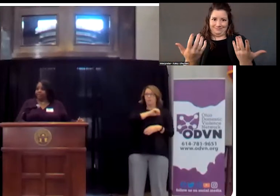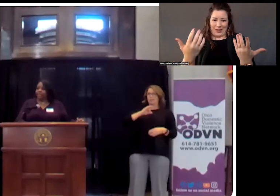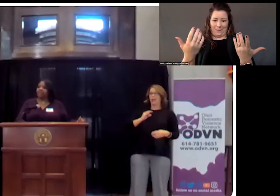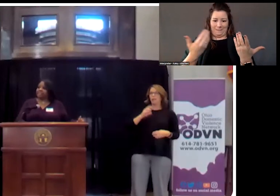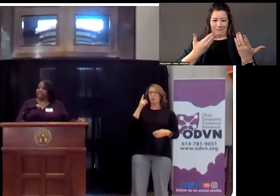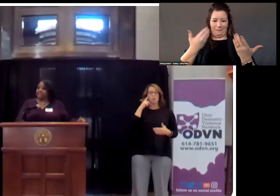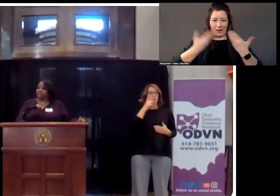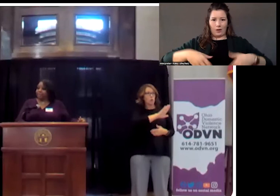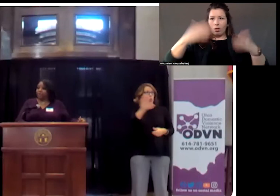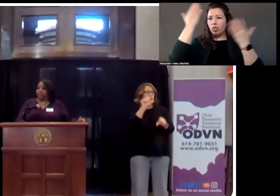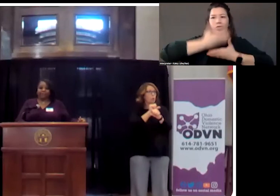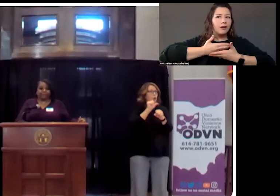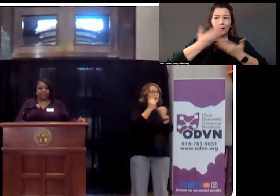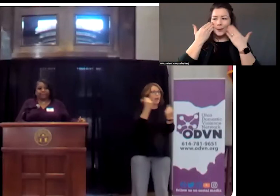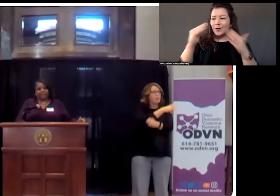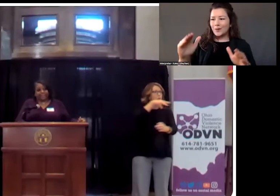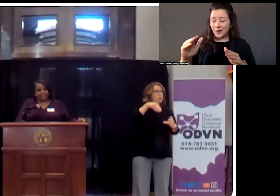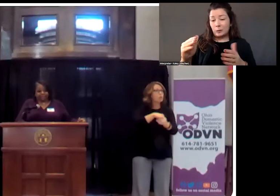And oftentimes we know what you do. So thank you.